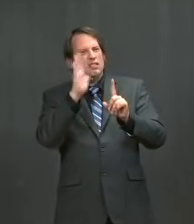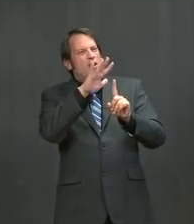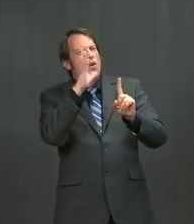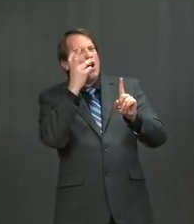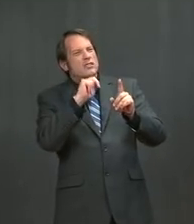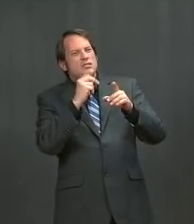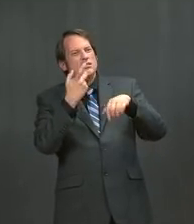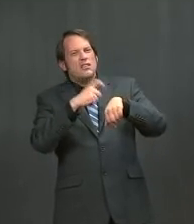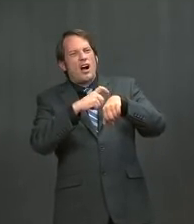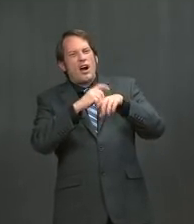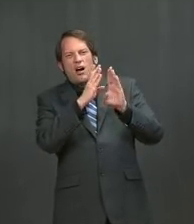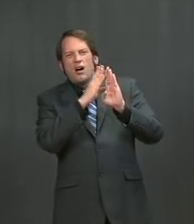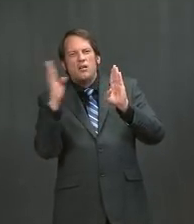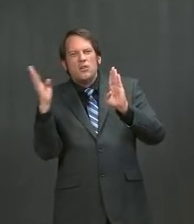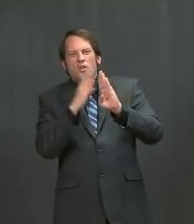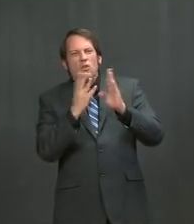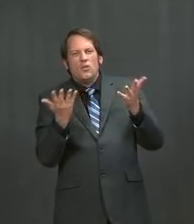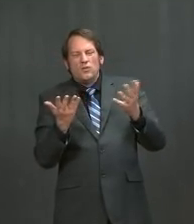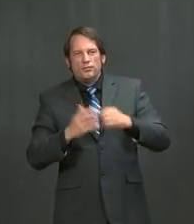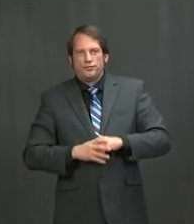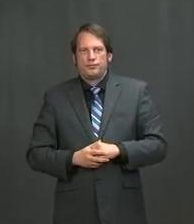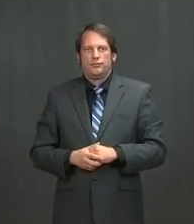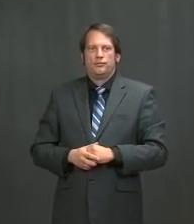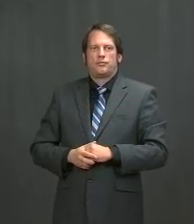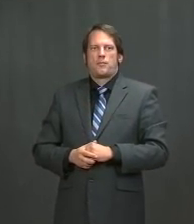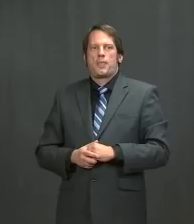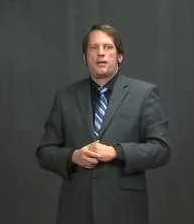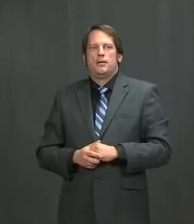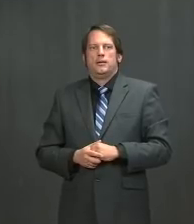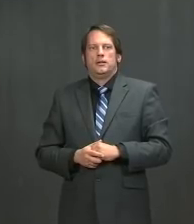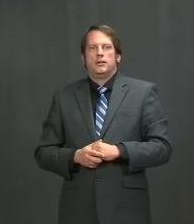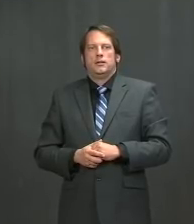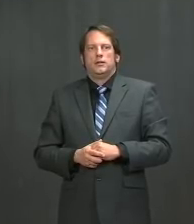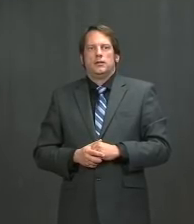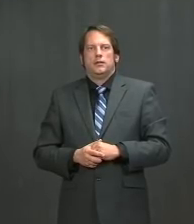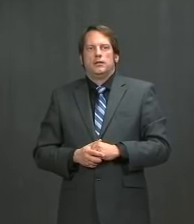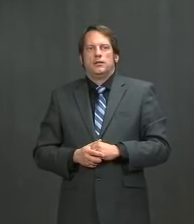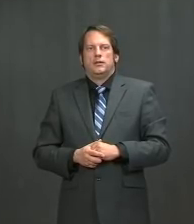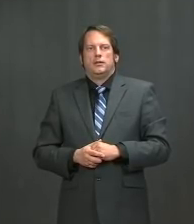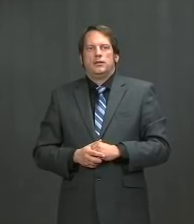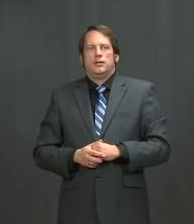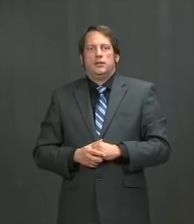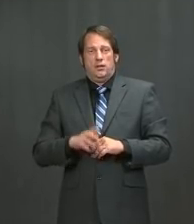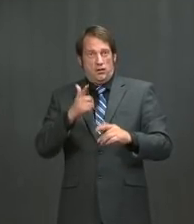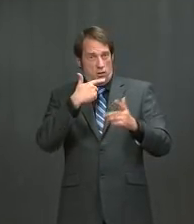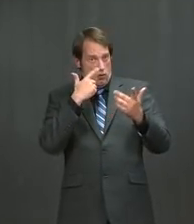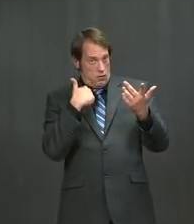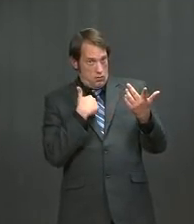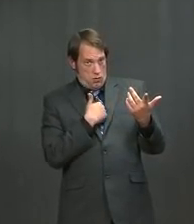that at the same time as infrastructure, or would you wait until after an infrastructure package gets across the finish line? Ms. Psaki: We're not going to --